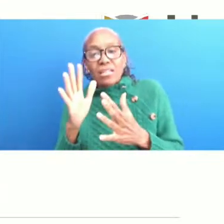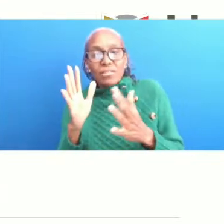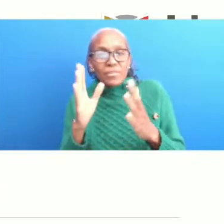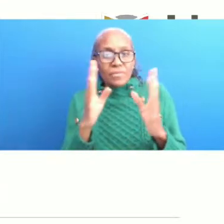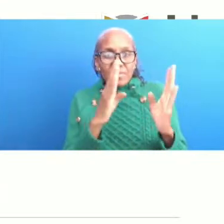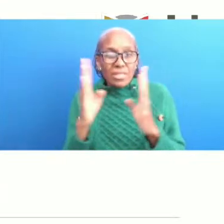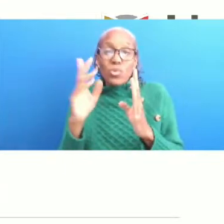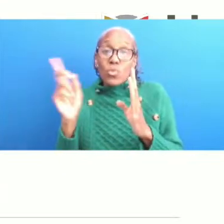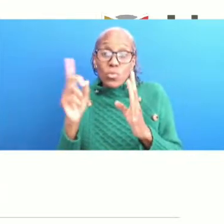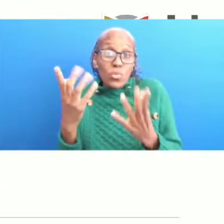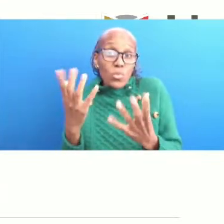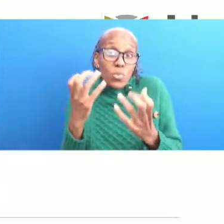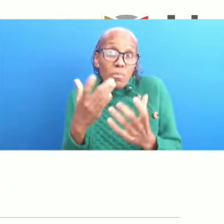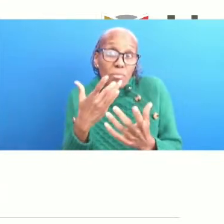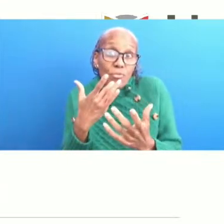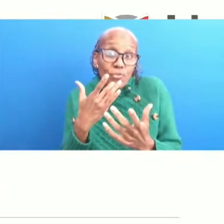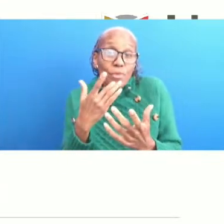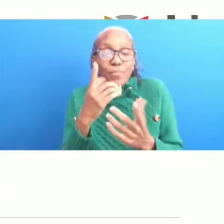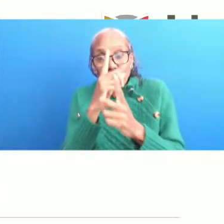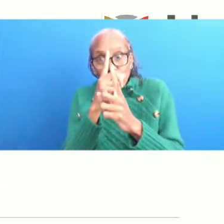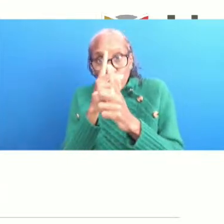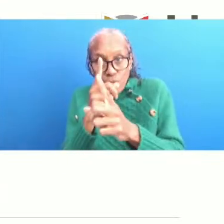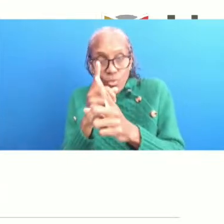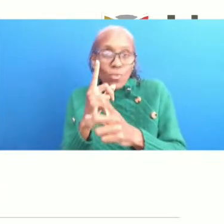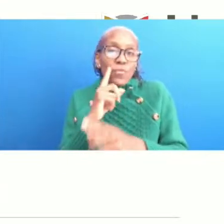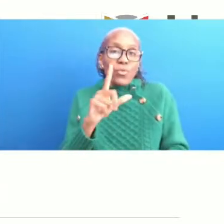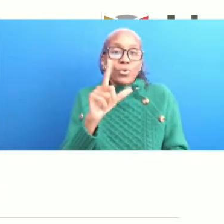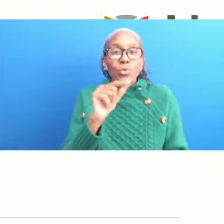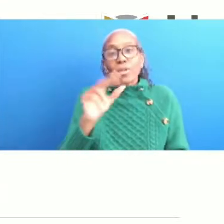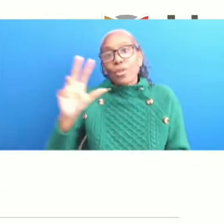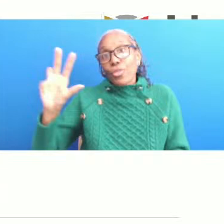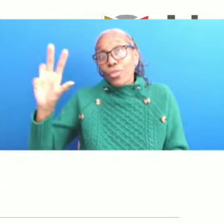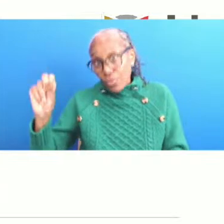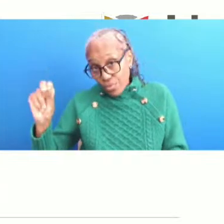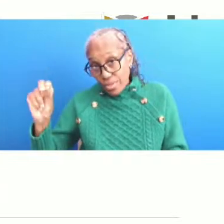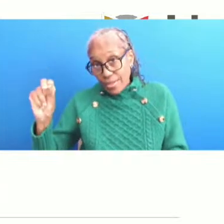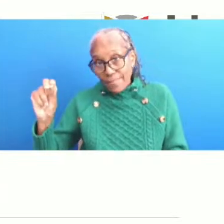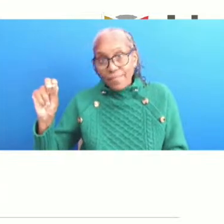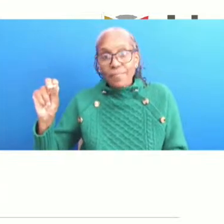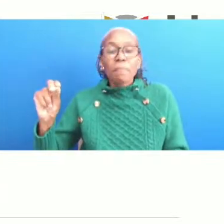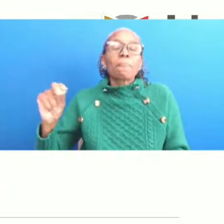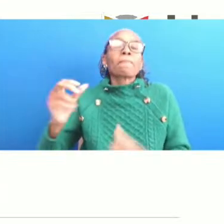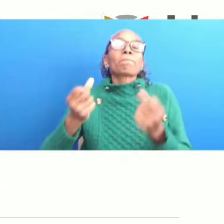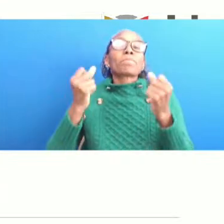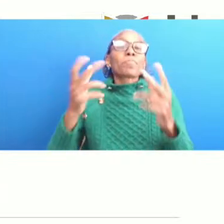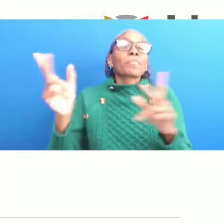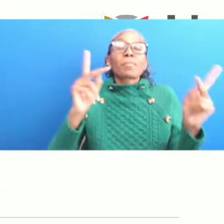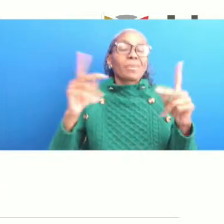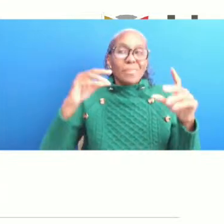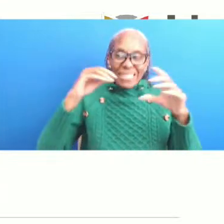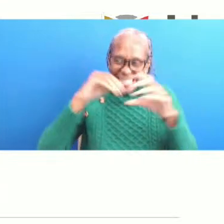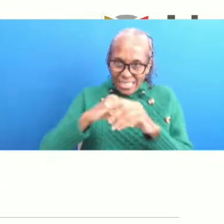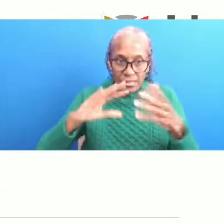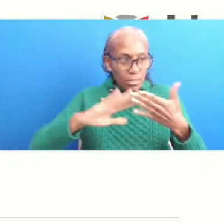FOLKS WITH COVERAGE. THAT DOES PUT US SORT OF RIGHT